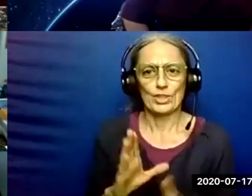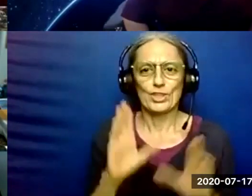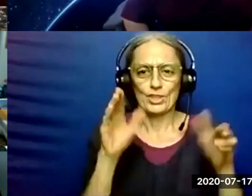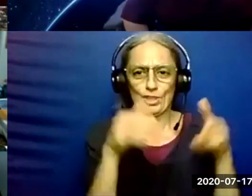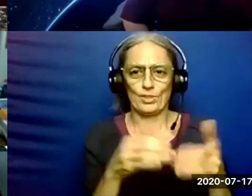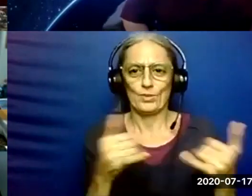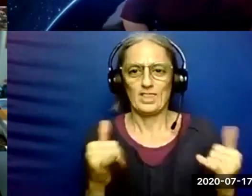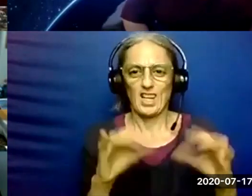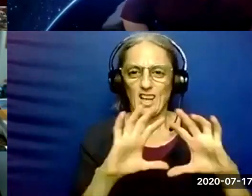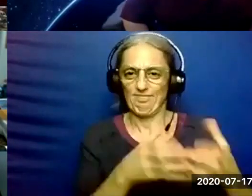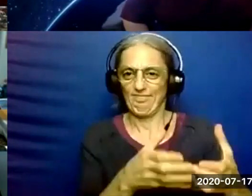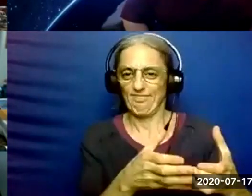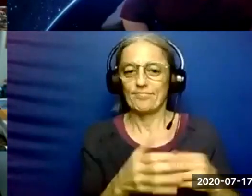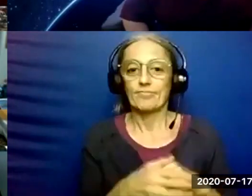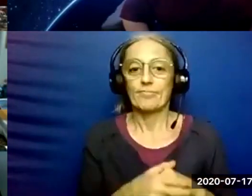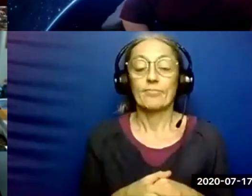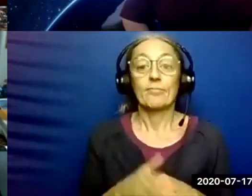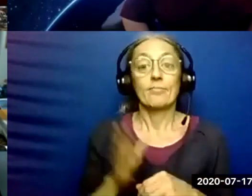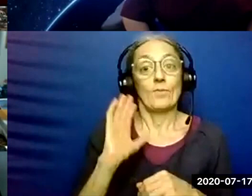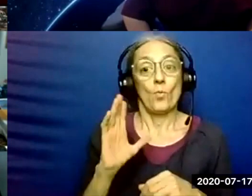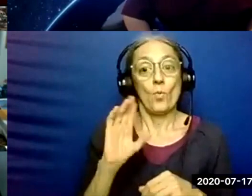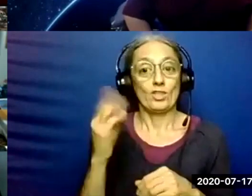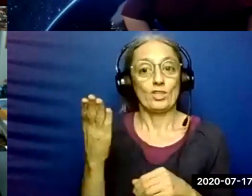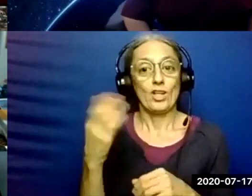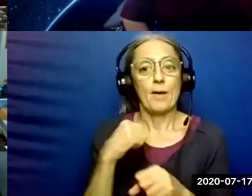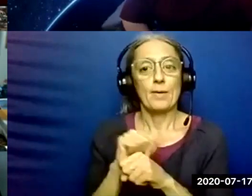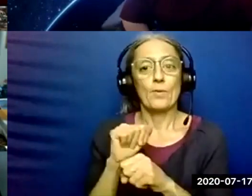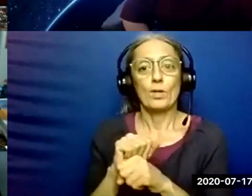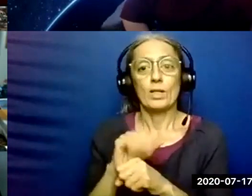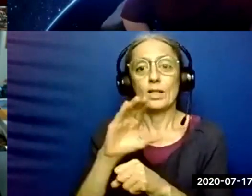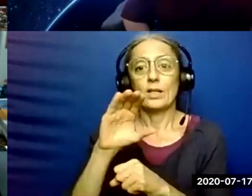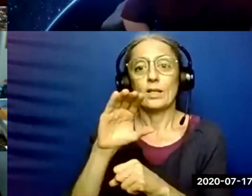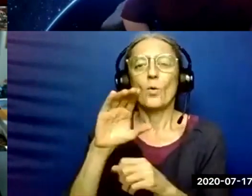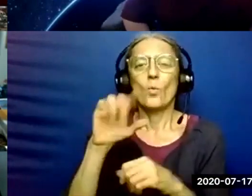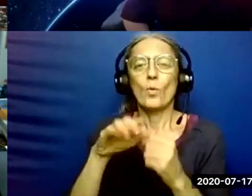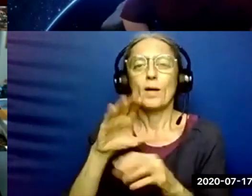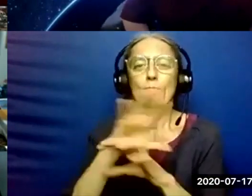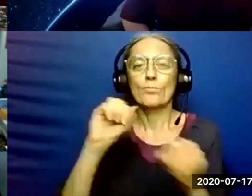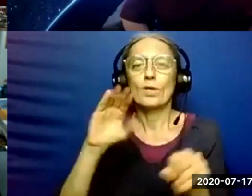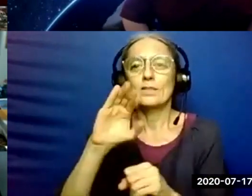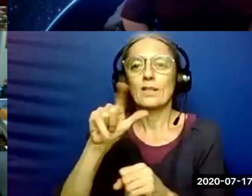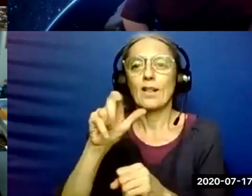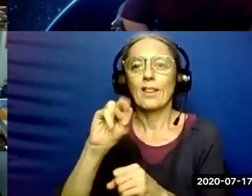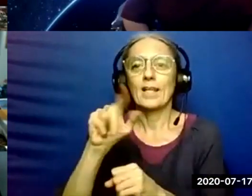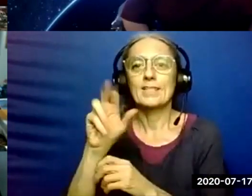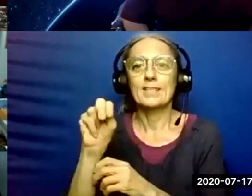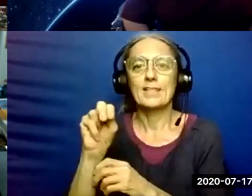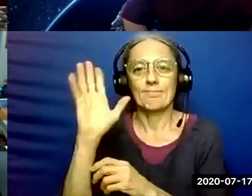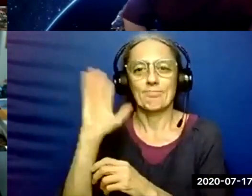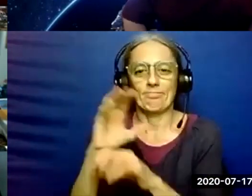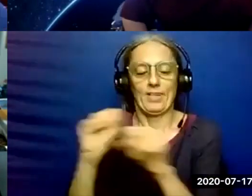My job in the Clinton administration was Assistant Secretary for the Office of Special Education